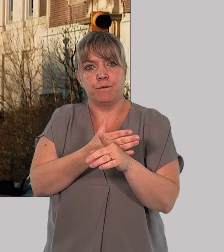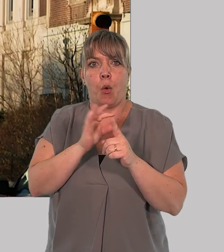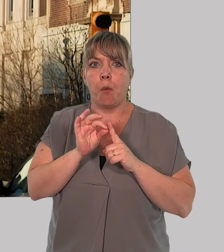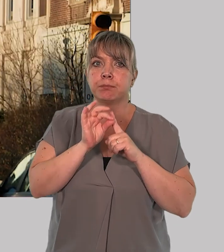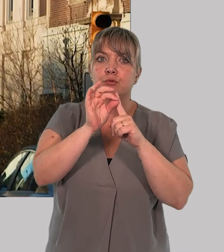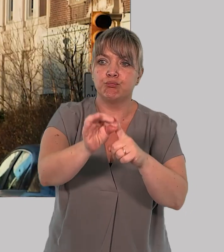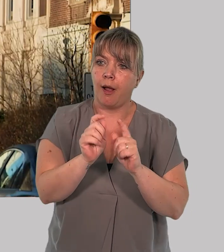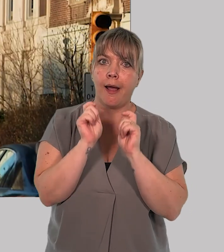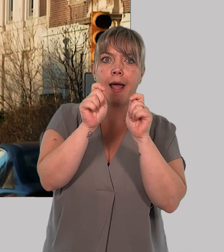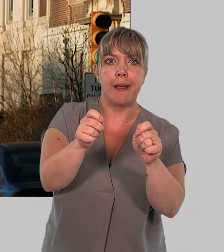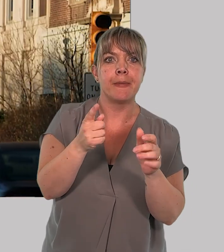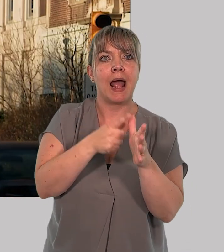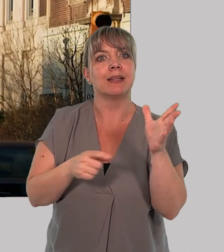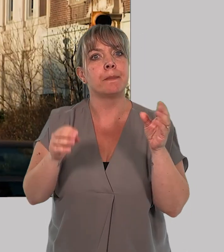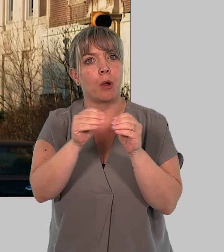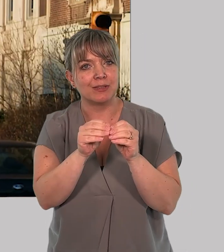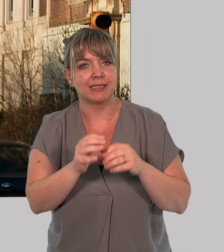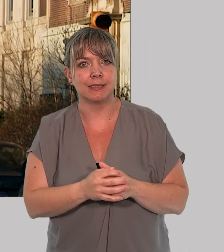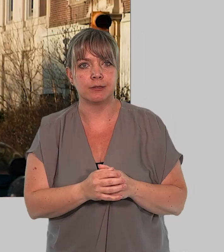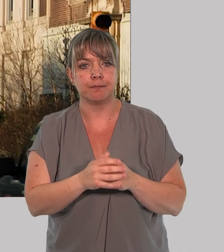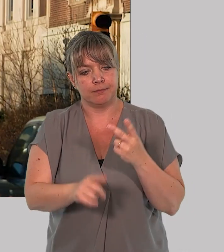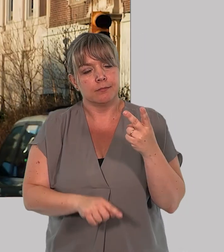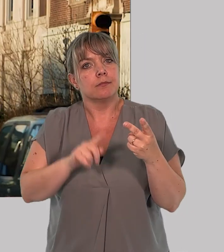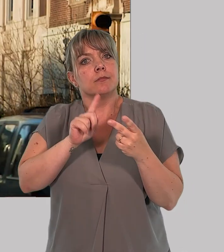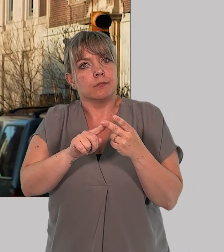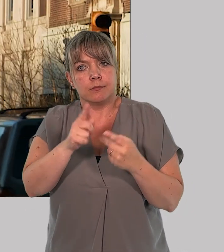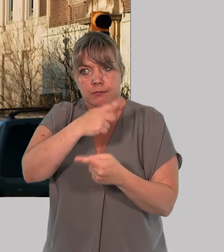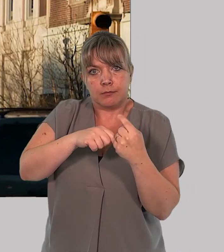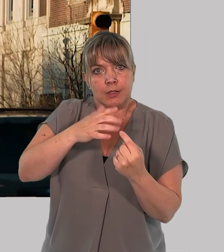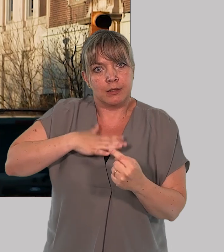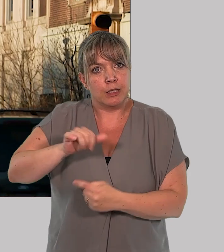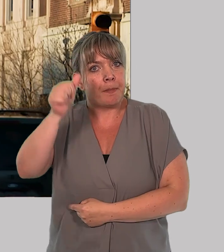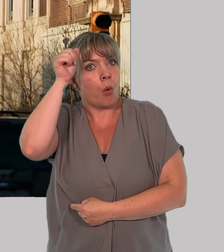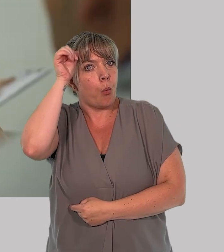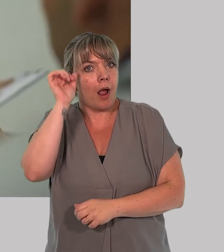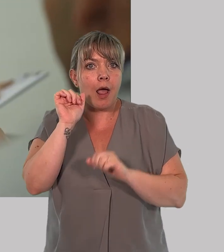Second, beware of hospital-acquired infections.